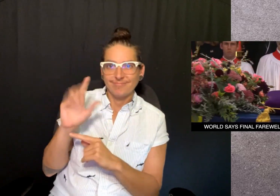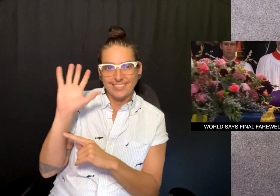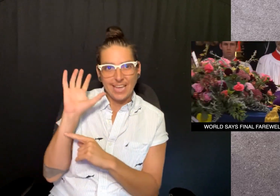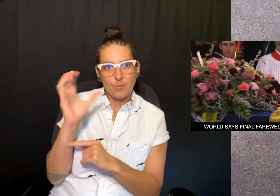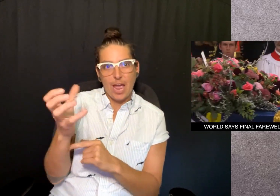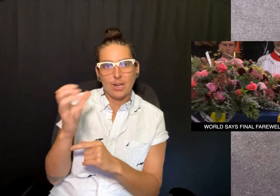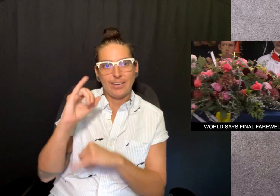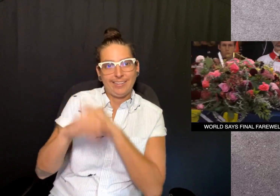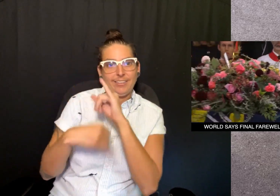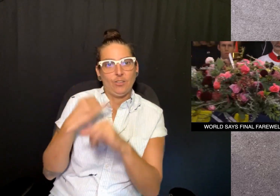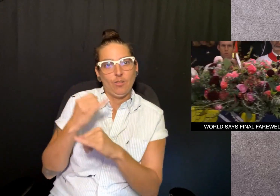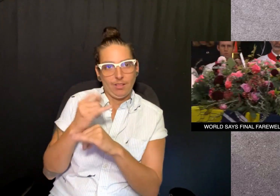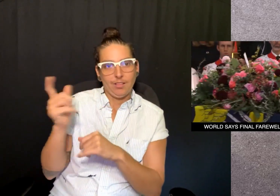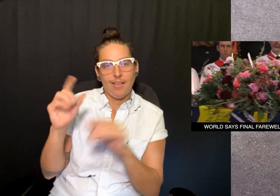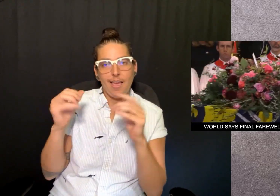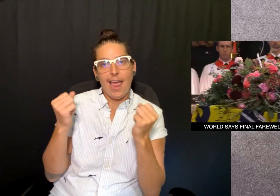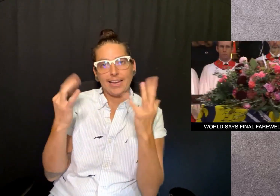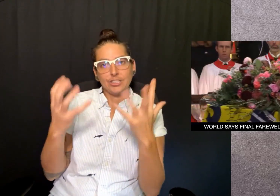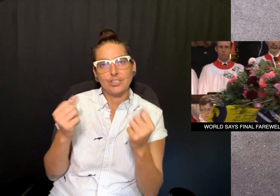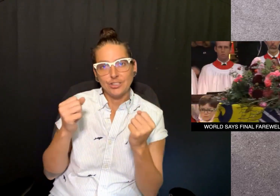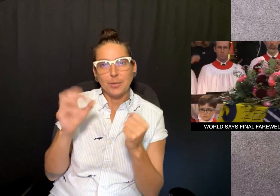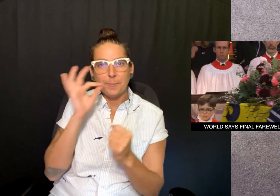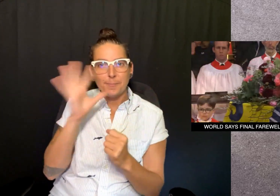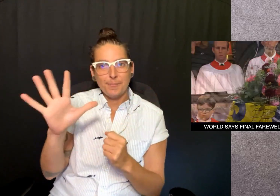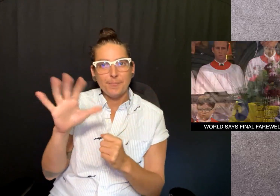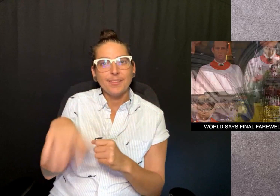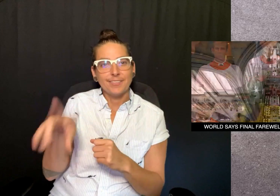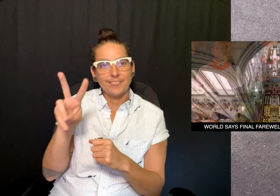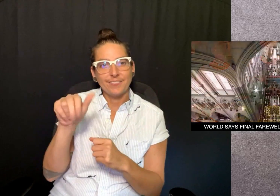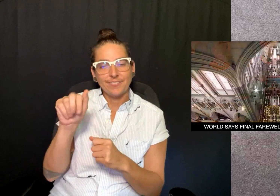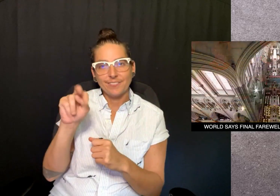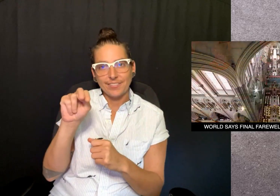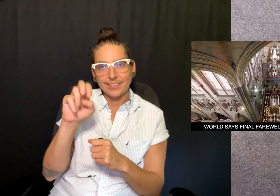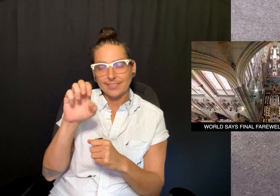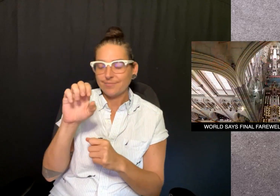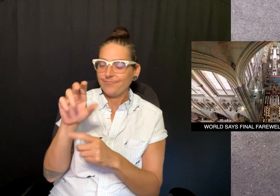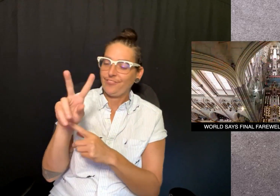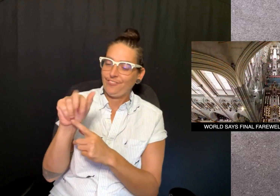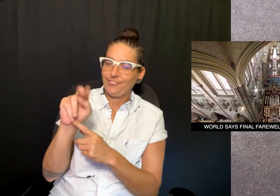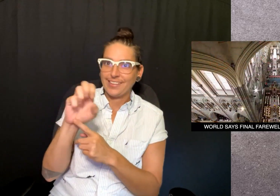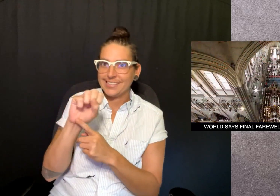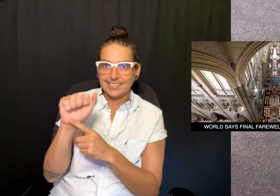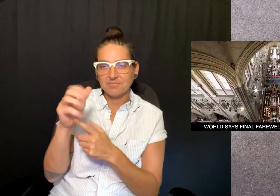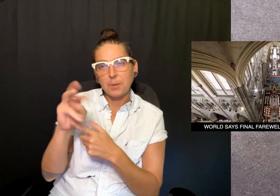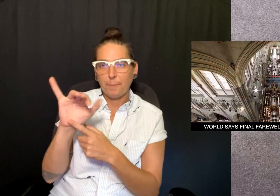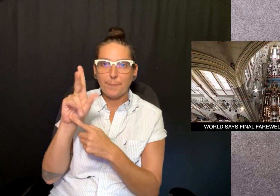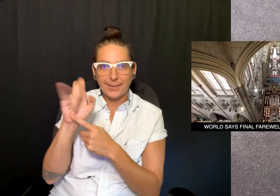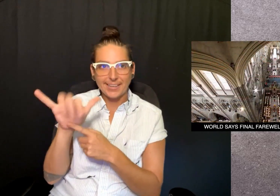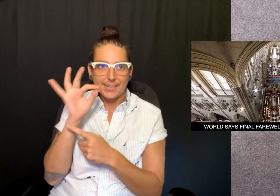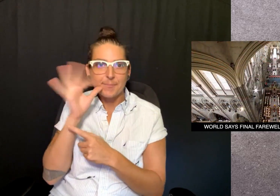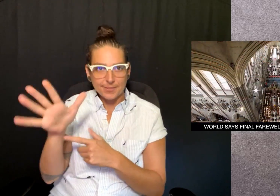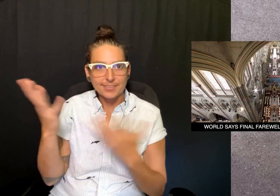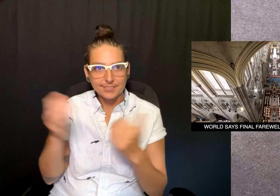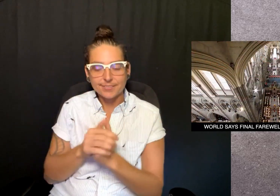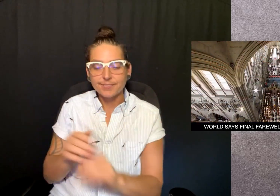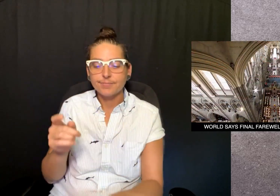commentary provided by Sign1News international anchor Vanessa Paloma Bjarnek head to the